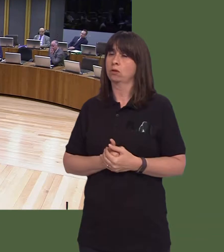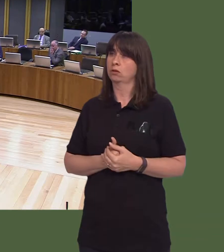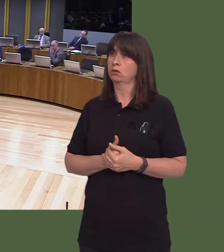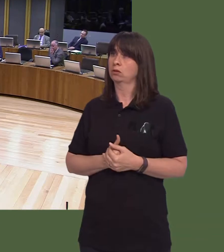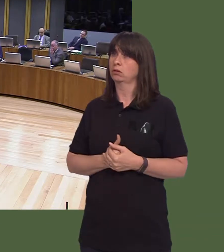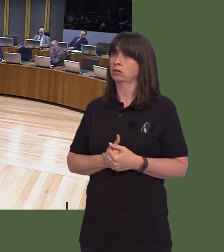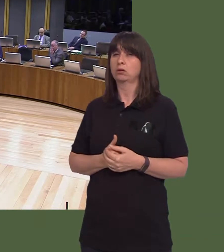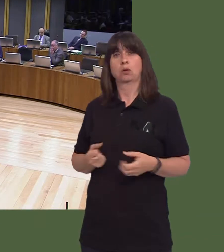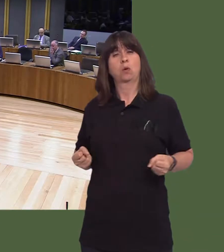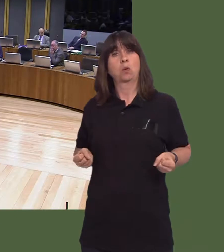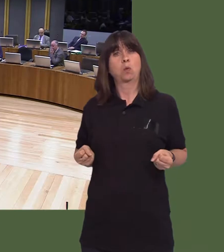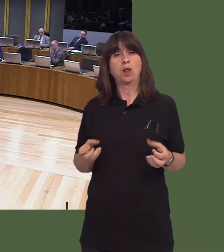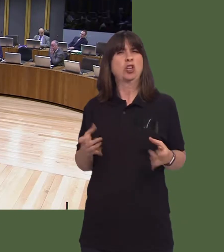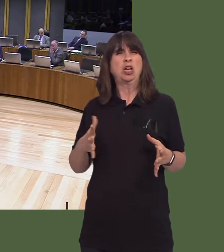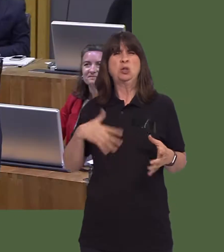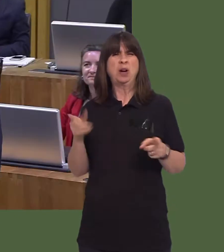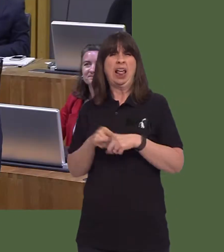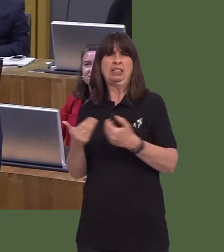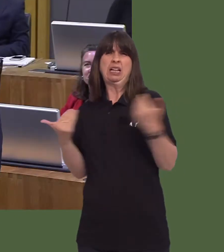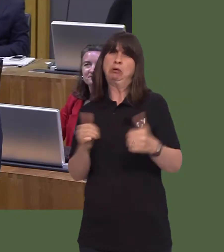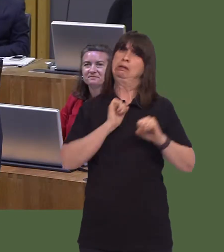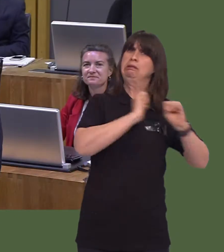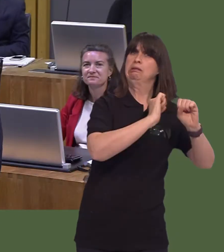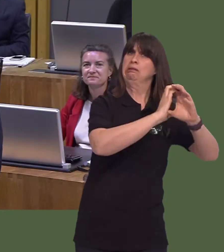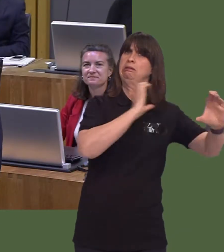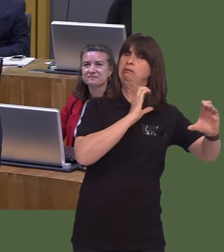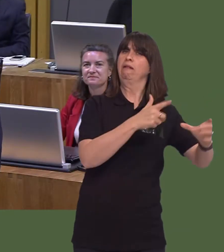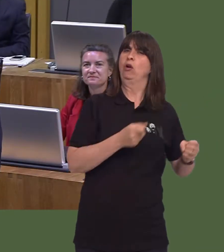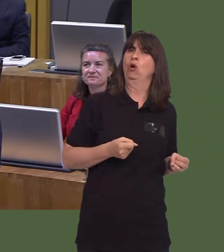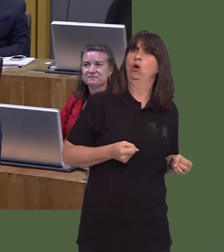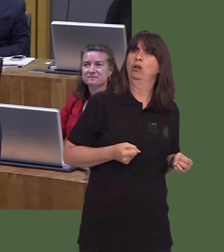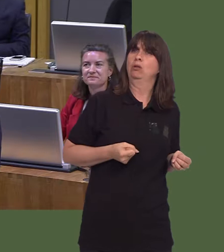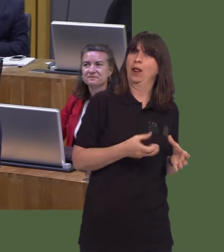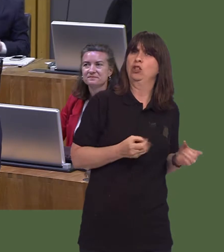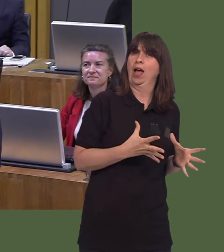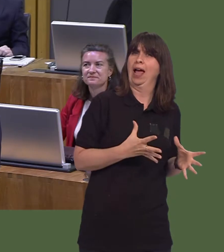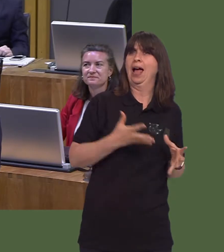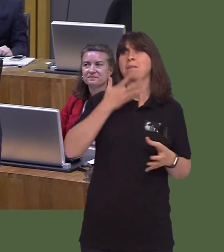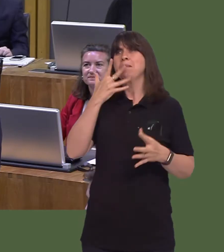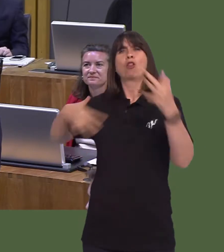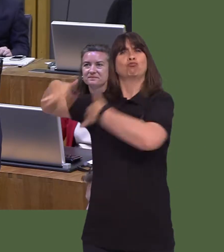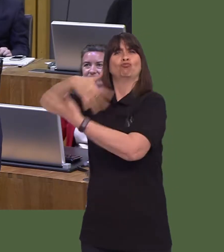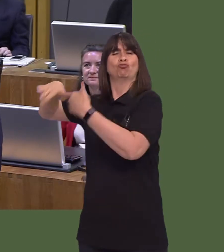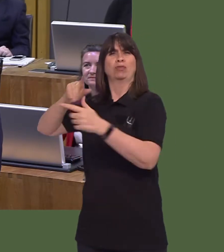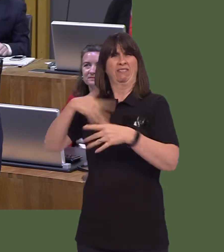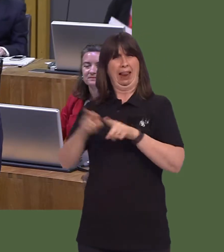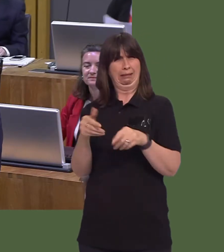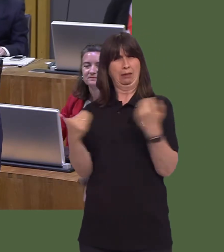are effectively segragatedóand the Member is not suggesting that, in fairness. It's hugely important that people are able to travel on all sections of the train.